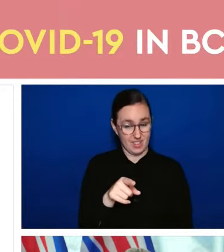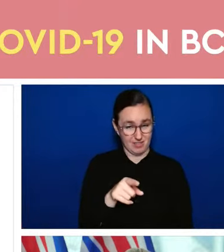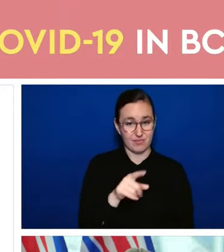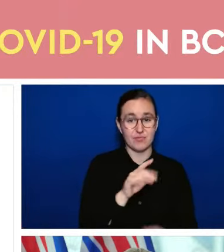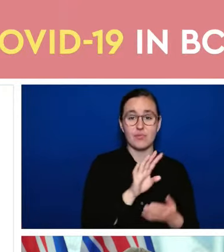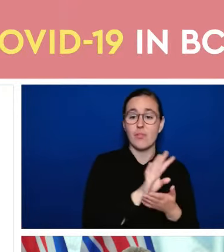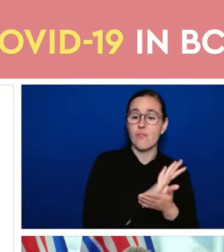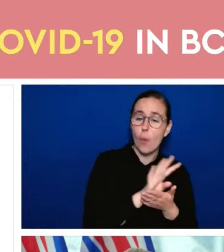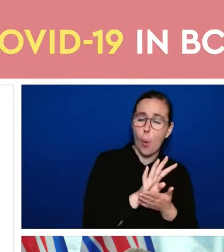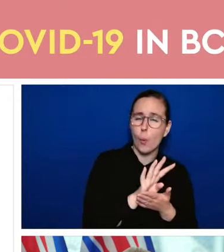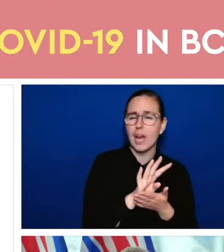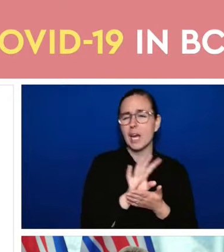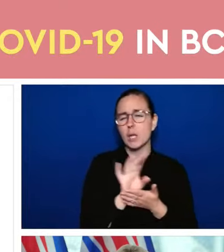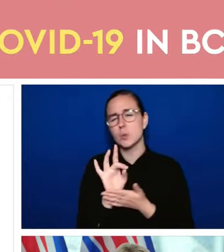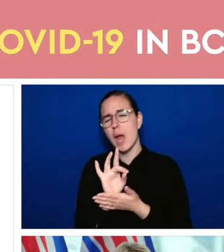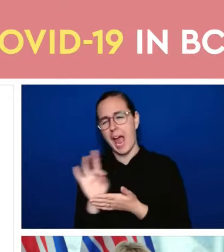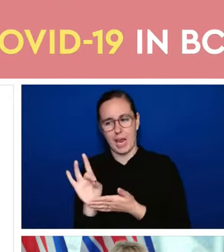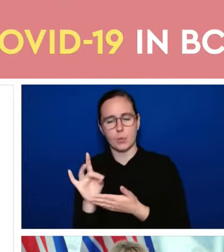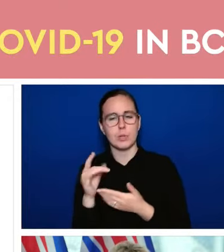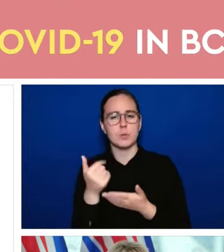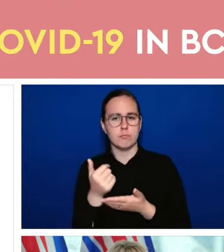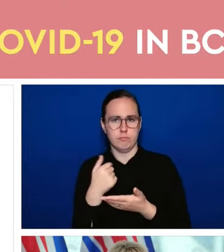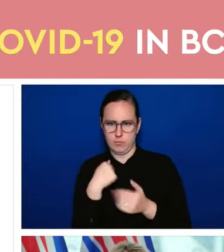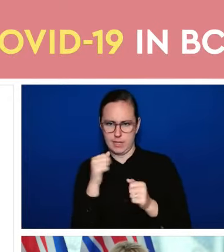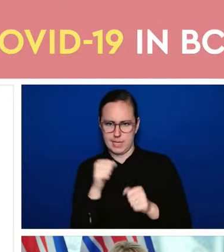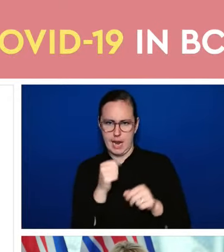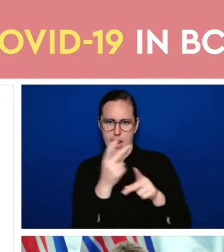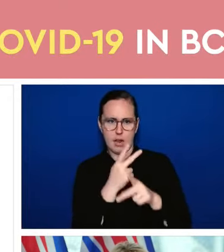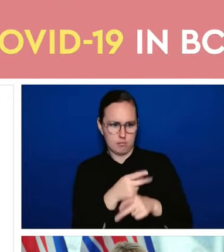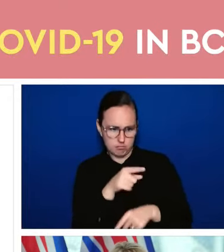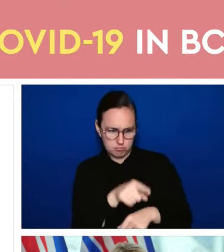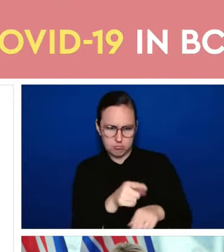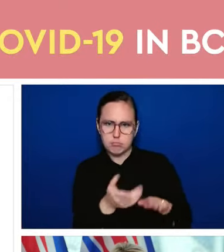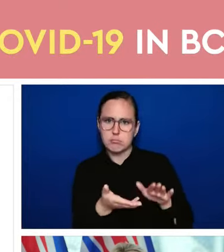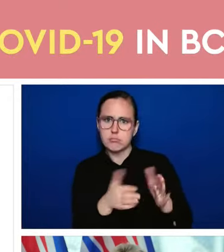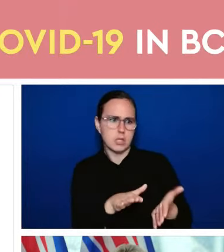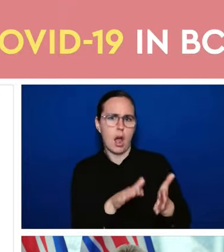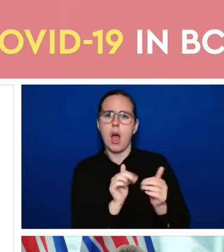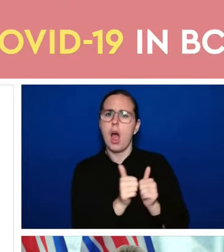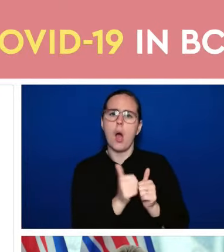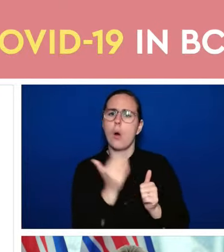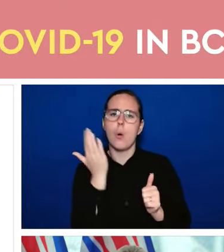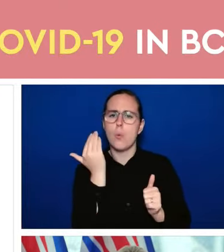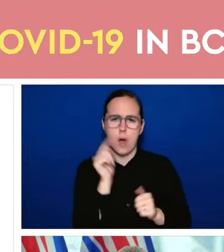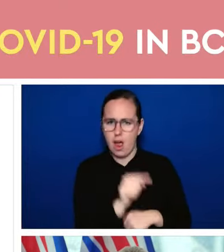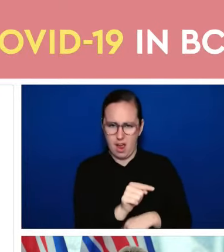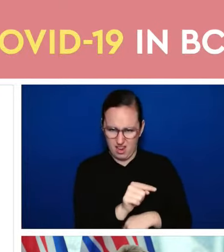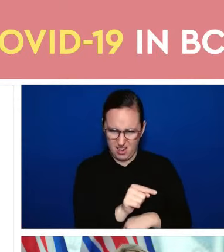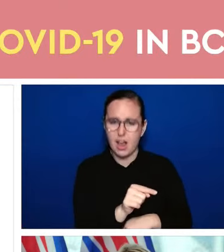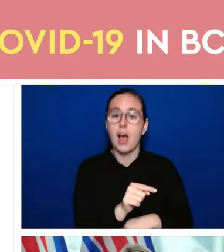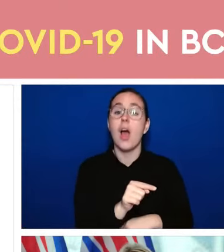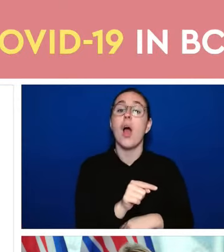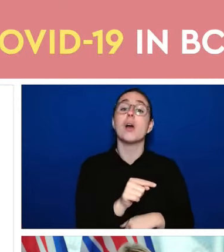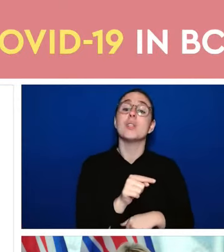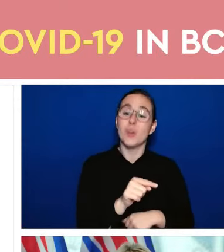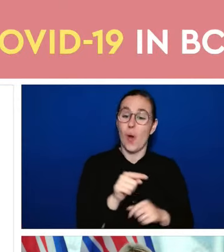vital statistics and as they are updated we are able to update on individual basis the database.